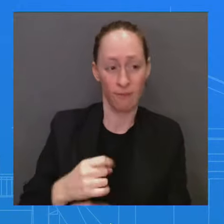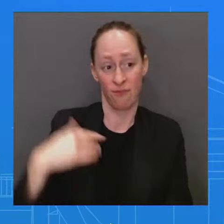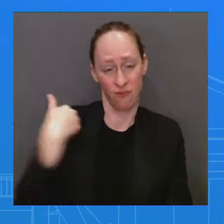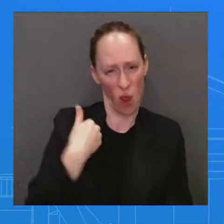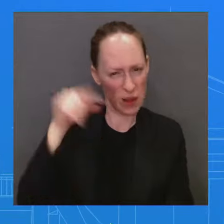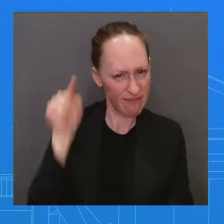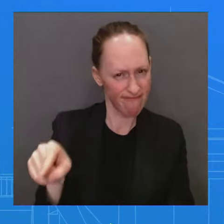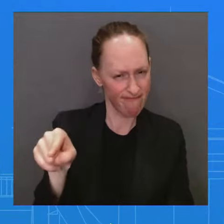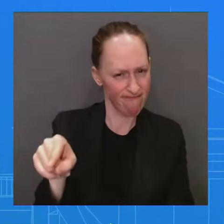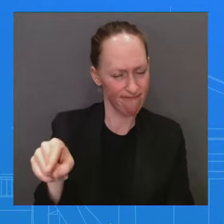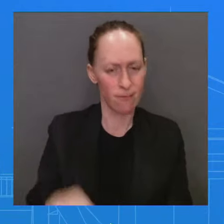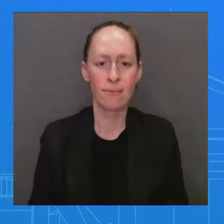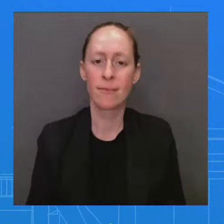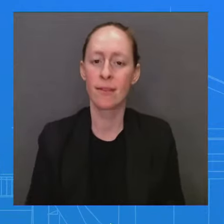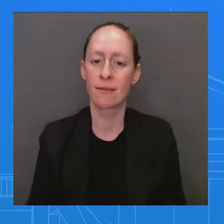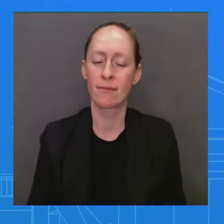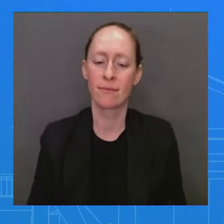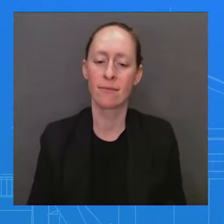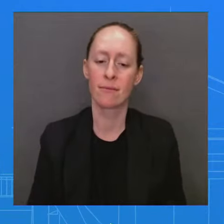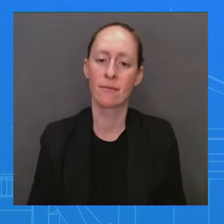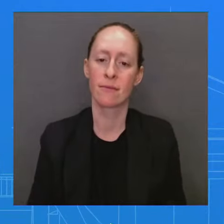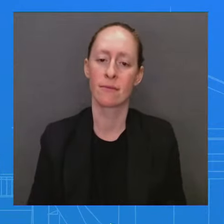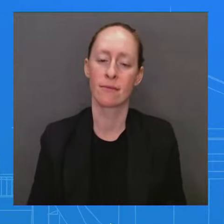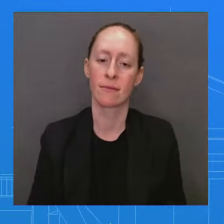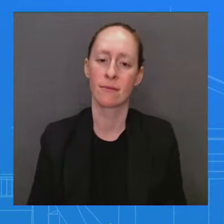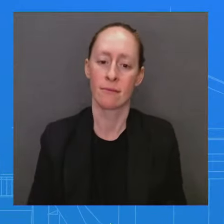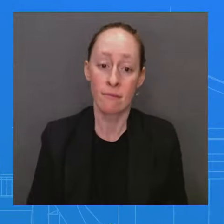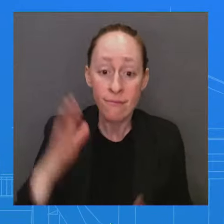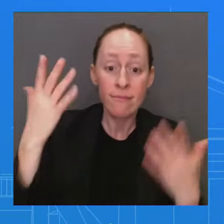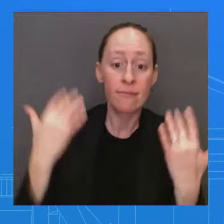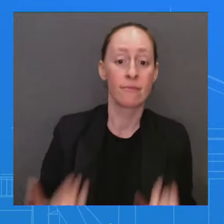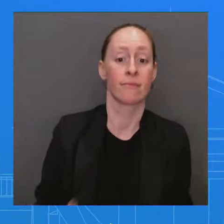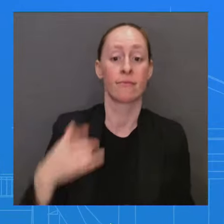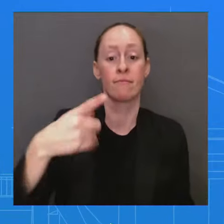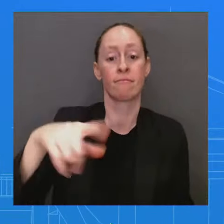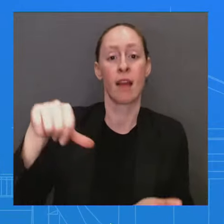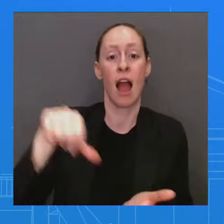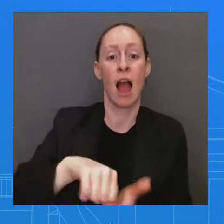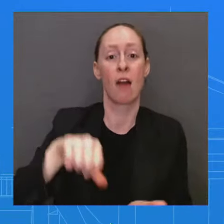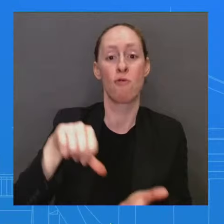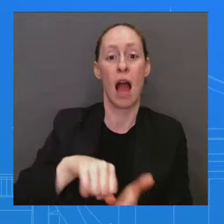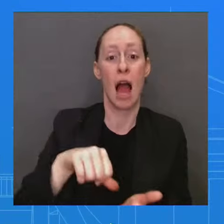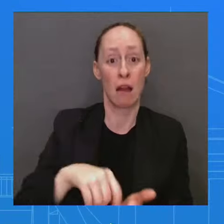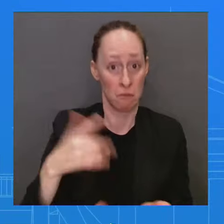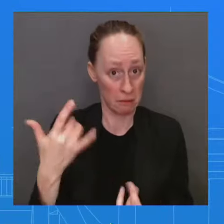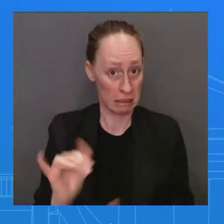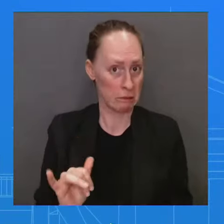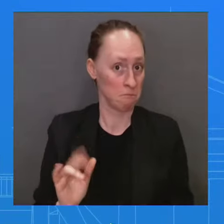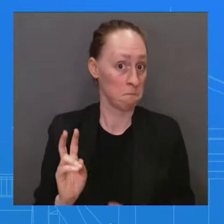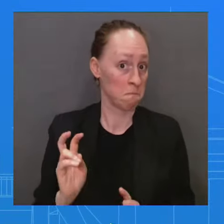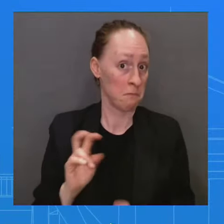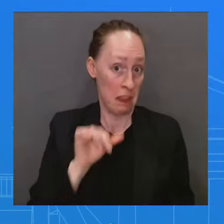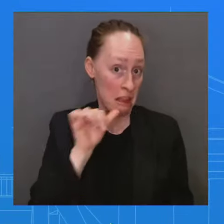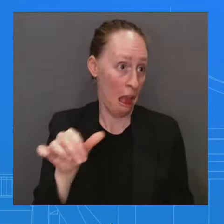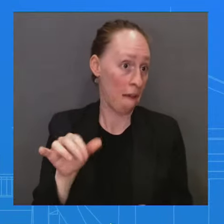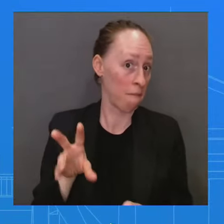that Iran did not directly play a role in this attack? Because you had Senator Blumenthal saying -- Mr. Kirby: I did not say --